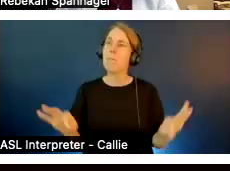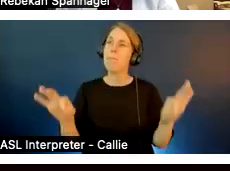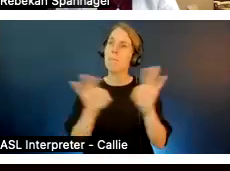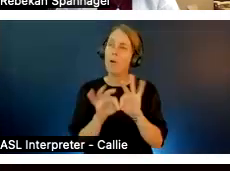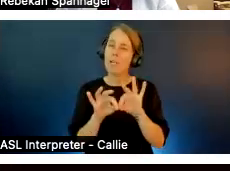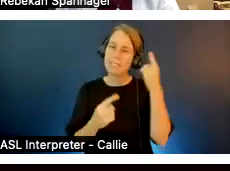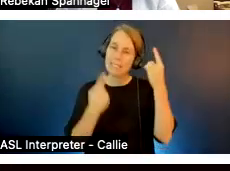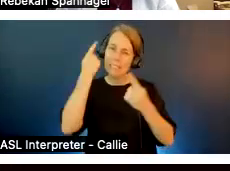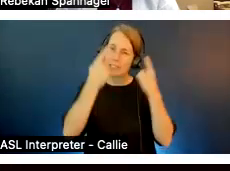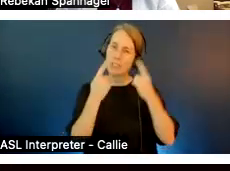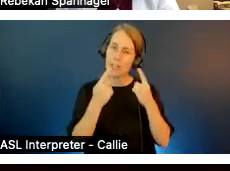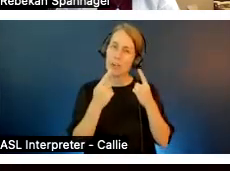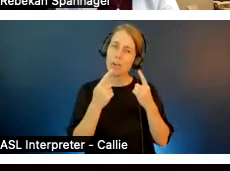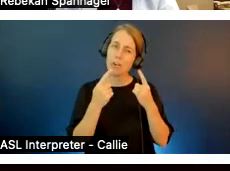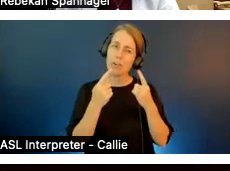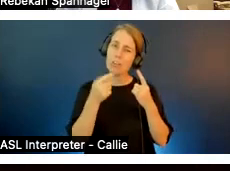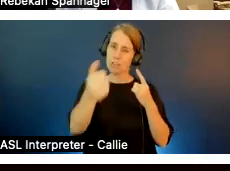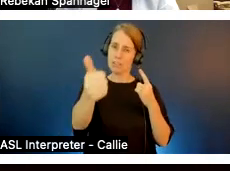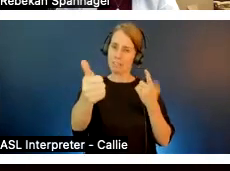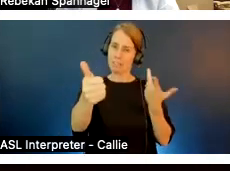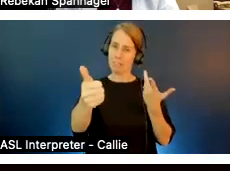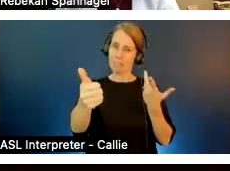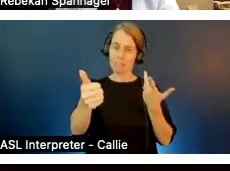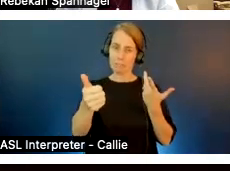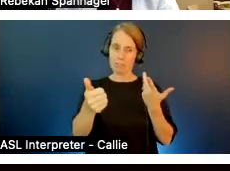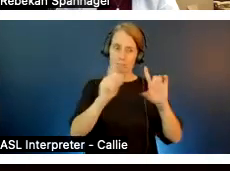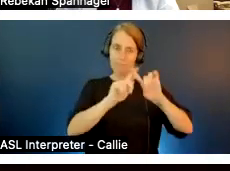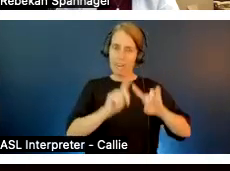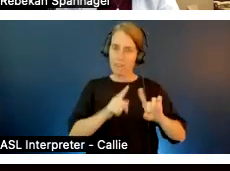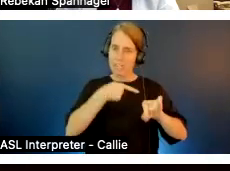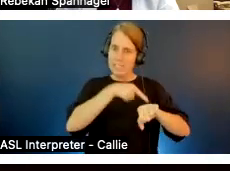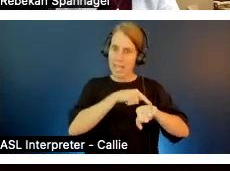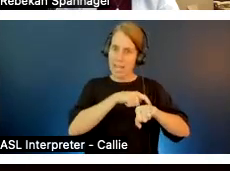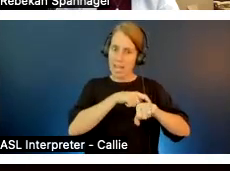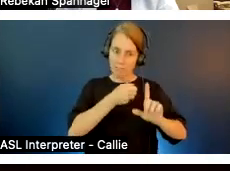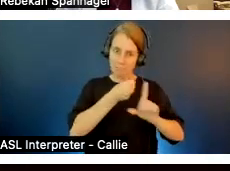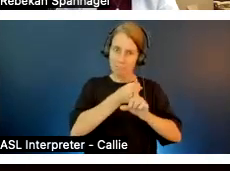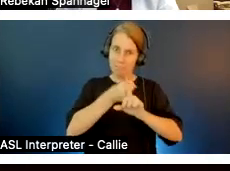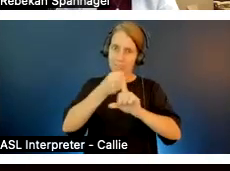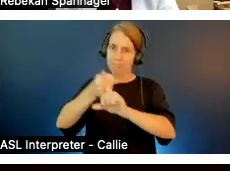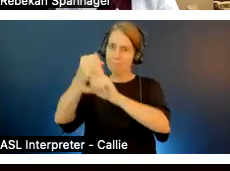life and in the lives of your family members it's easy when you think about educational milestones